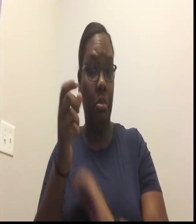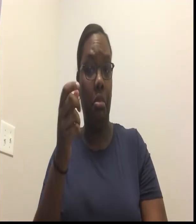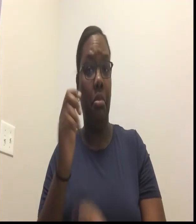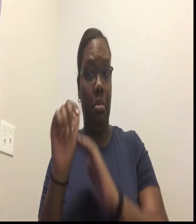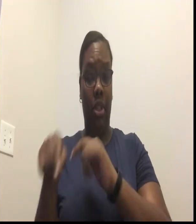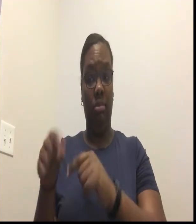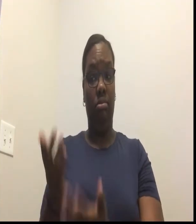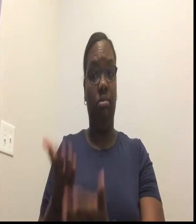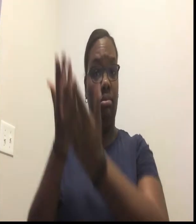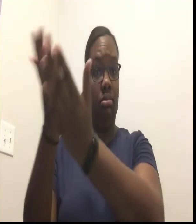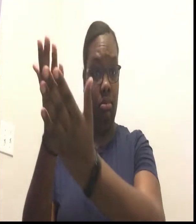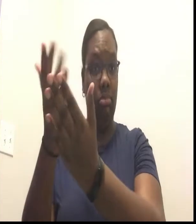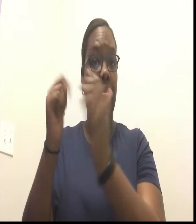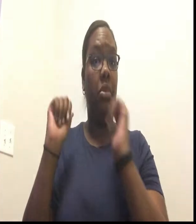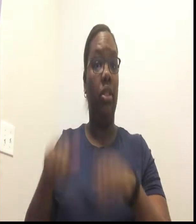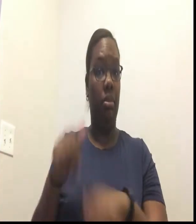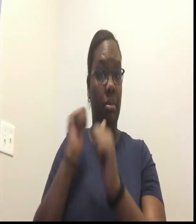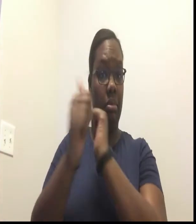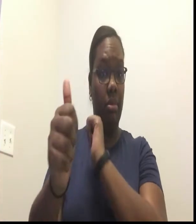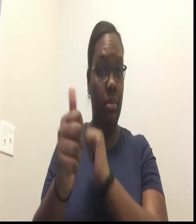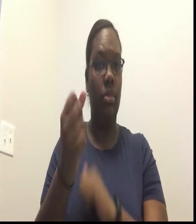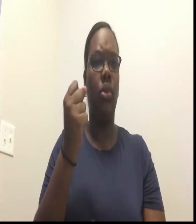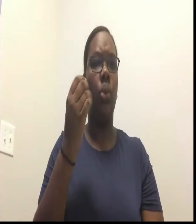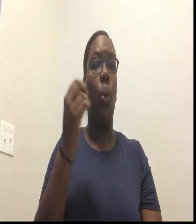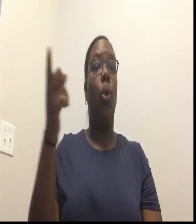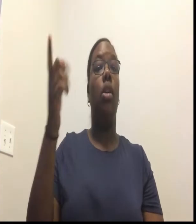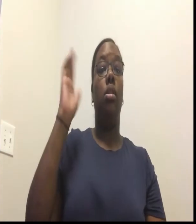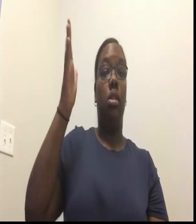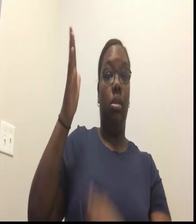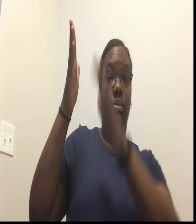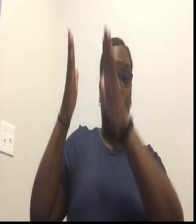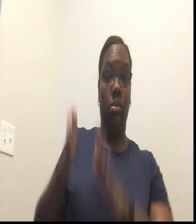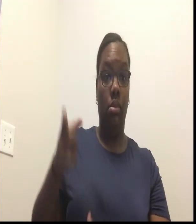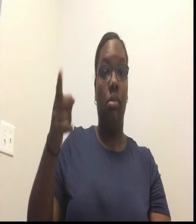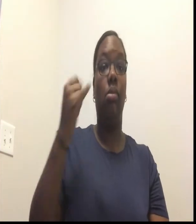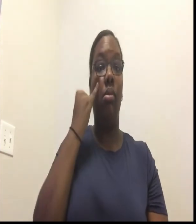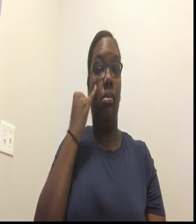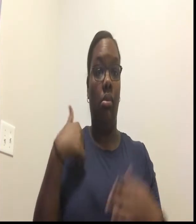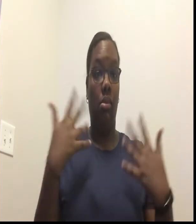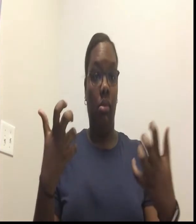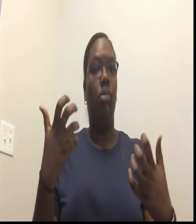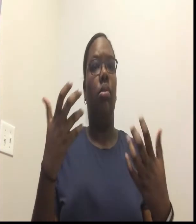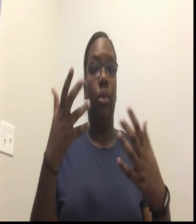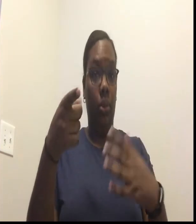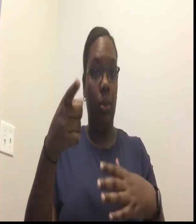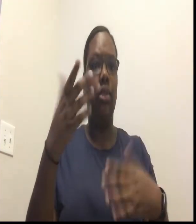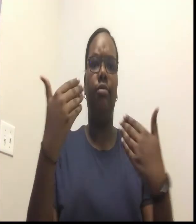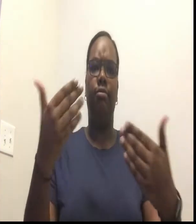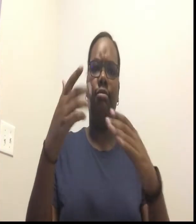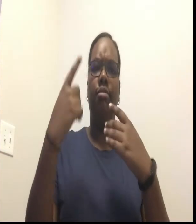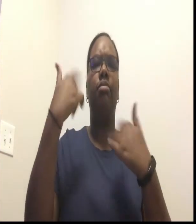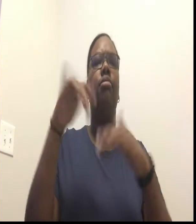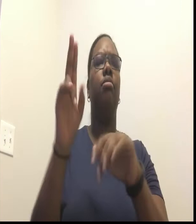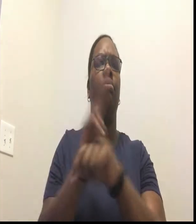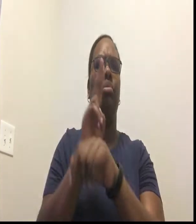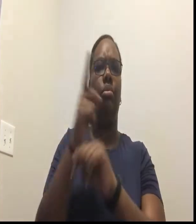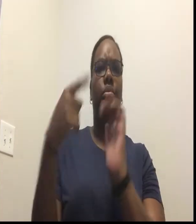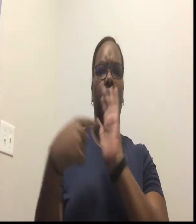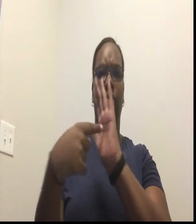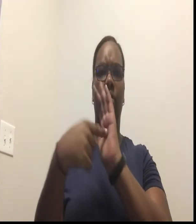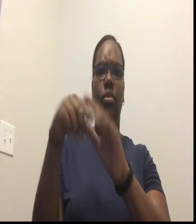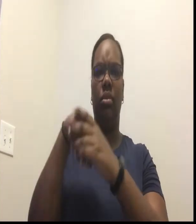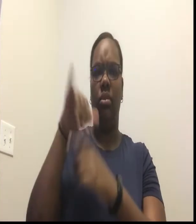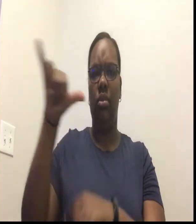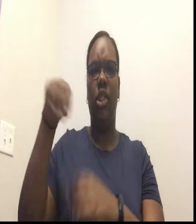adjourn, the chair decides whether or not this motion is going to pass. So the